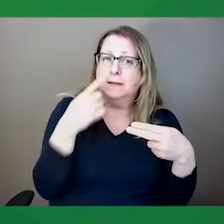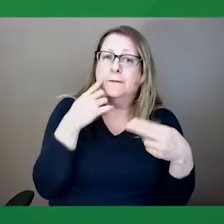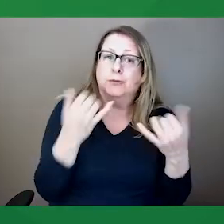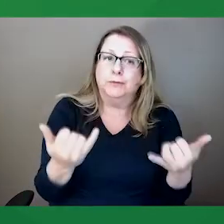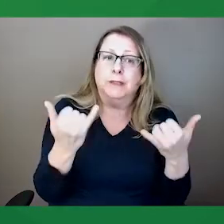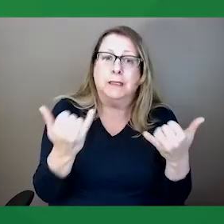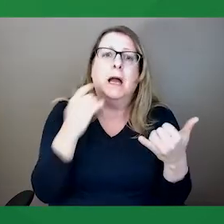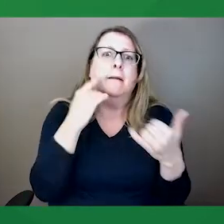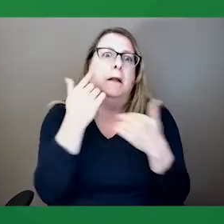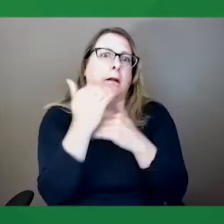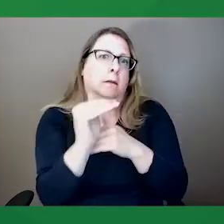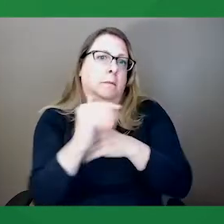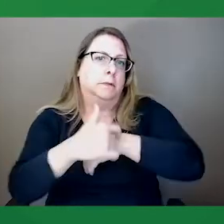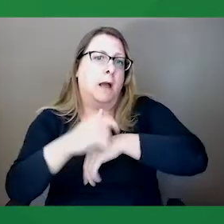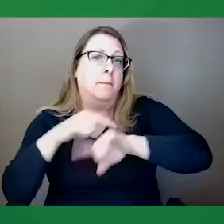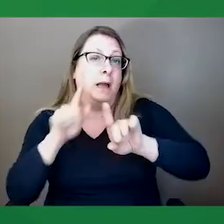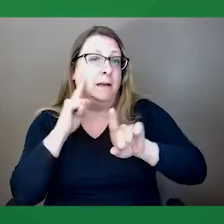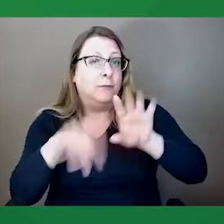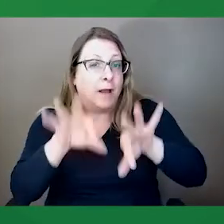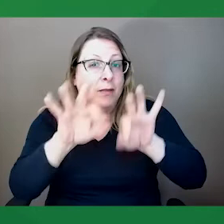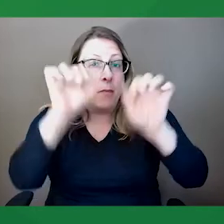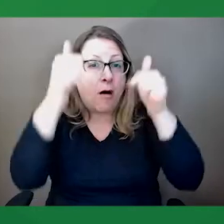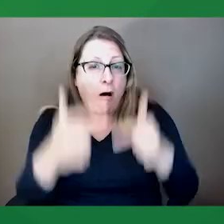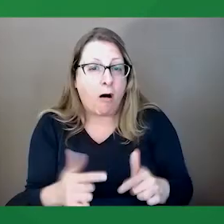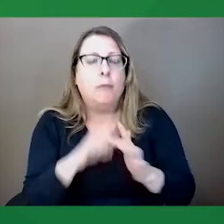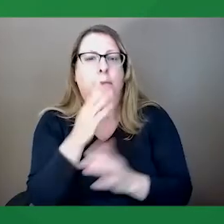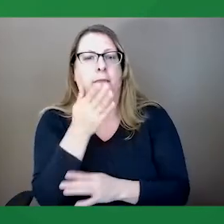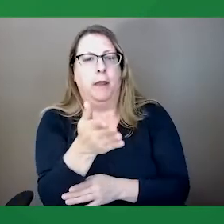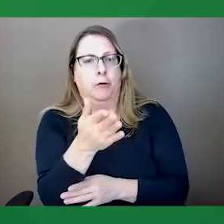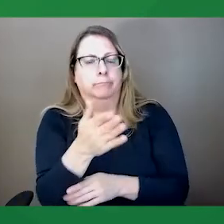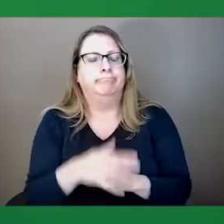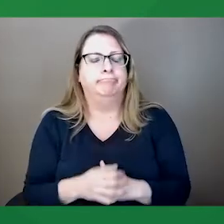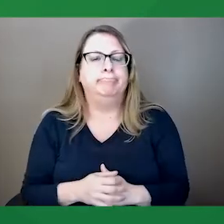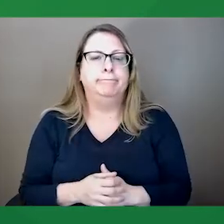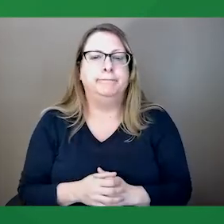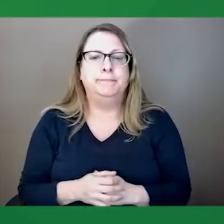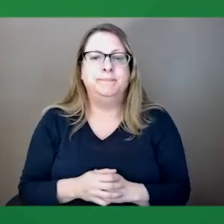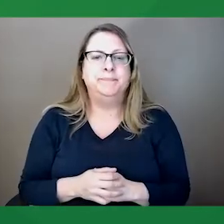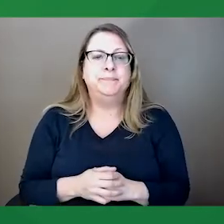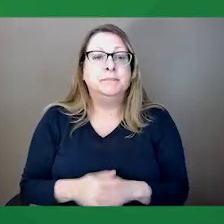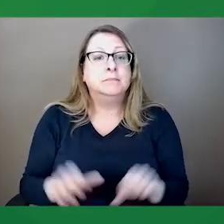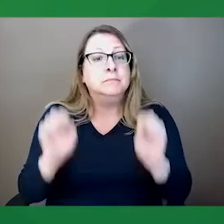I hid some slide for today because we have limited time, but you wanna find all of the slides there, they're up there.